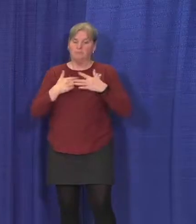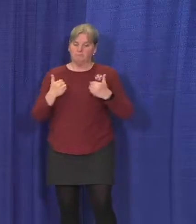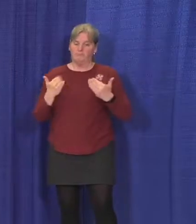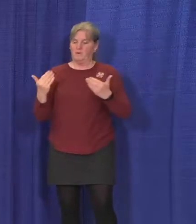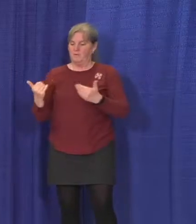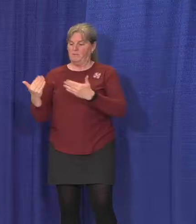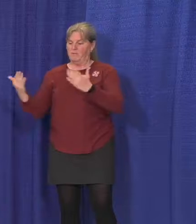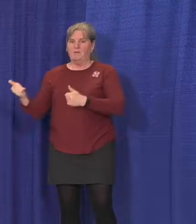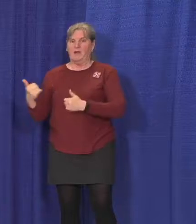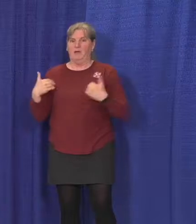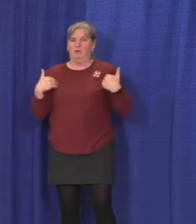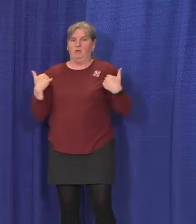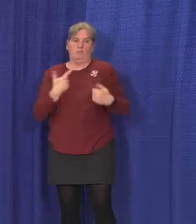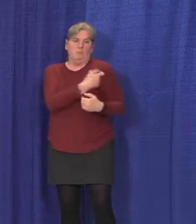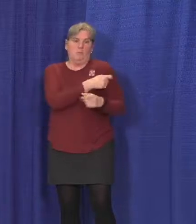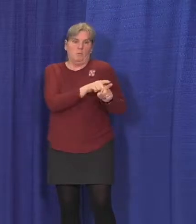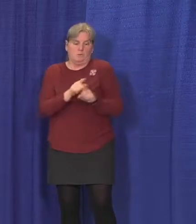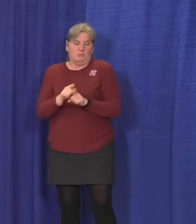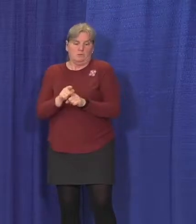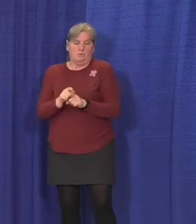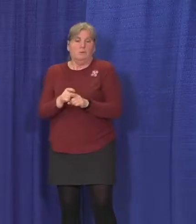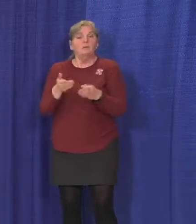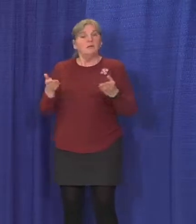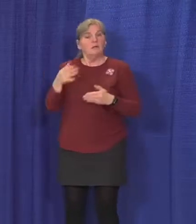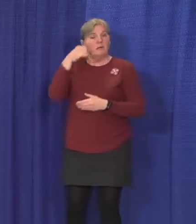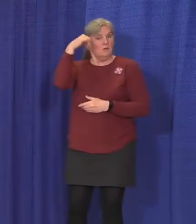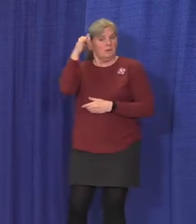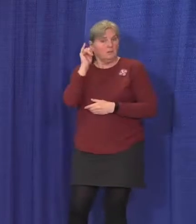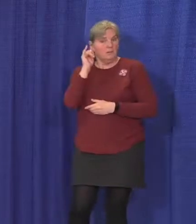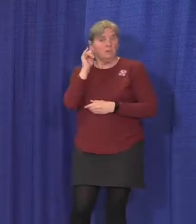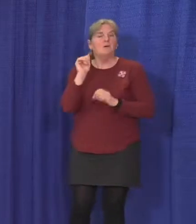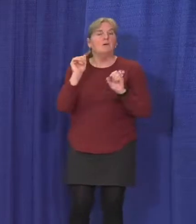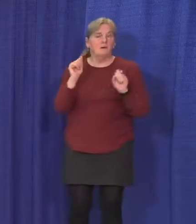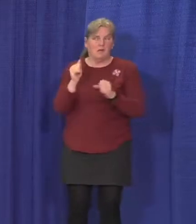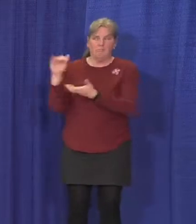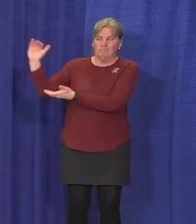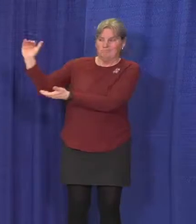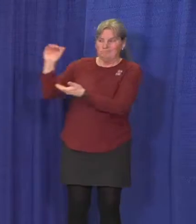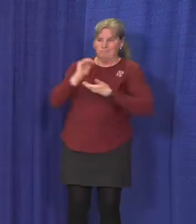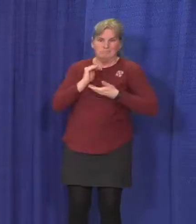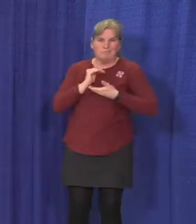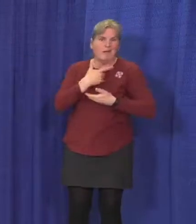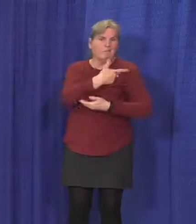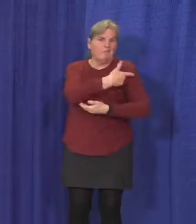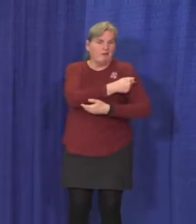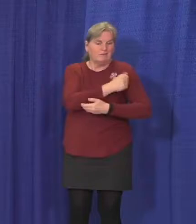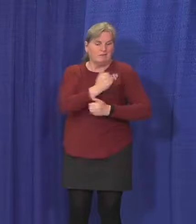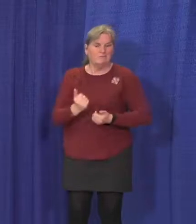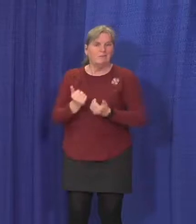beginning to vaccinate youth. Here in the Yukon we are fortunate to secure enough